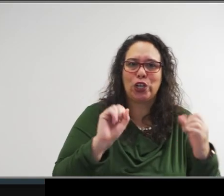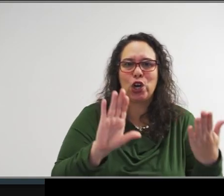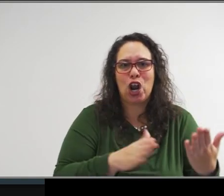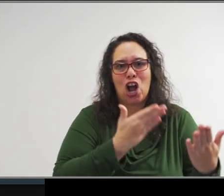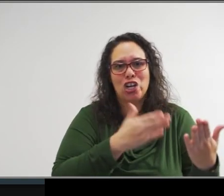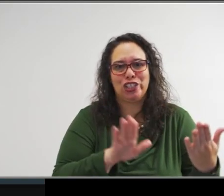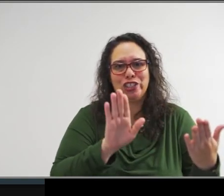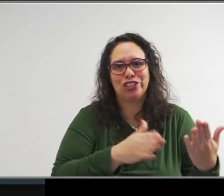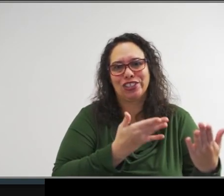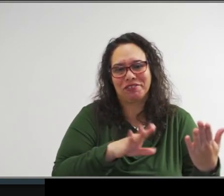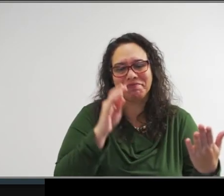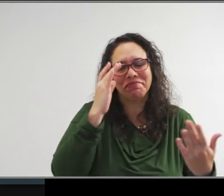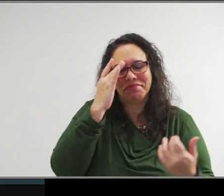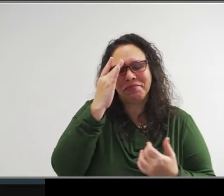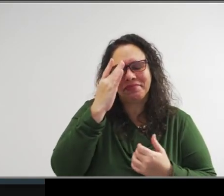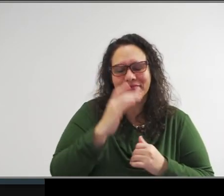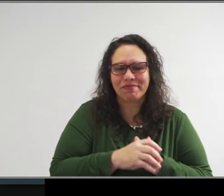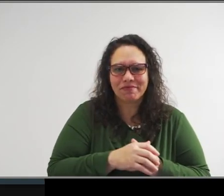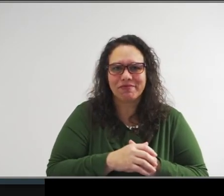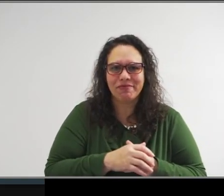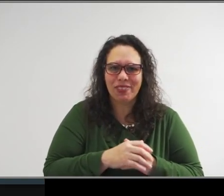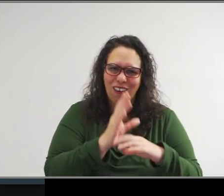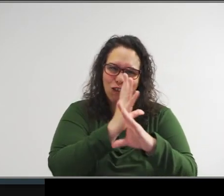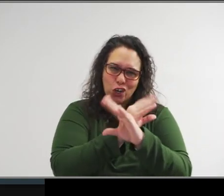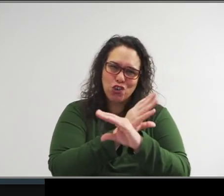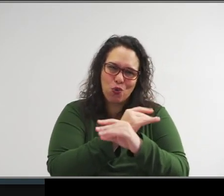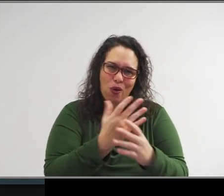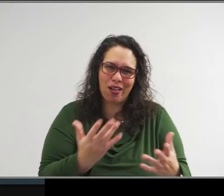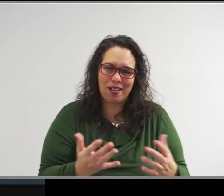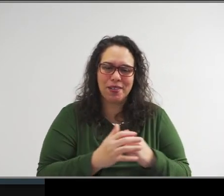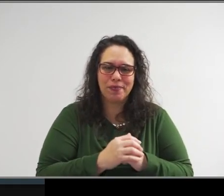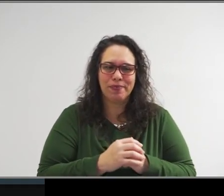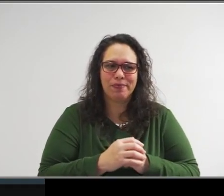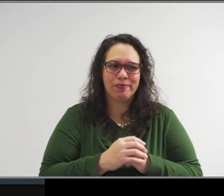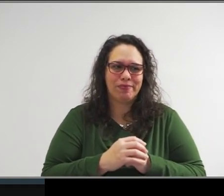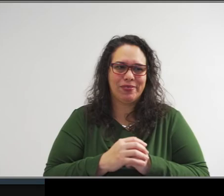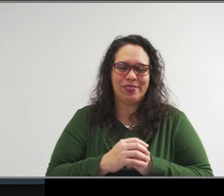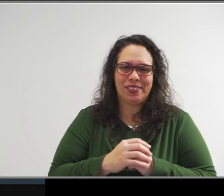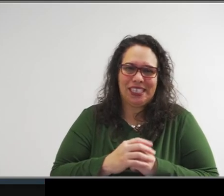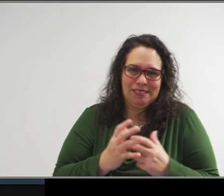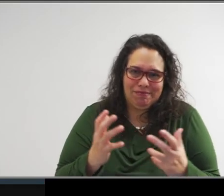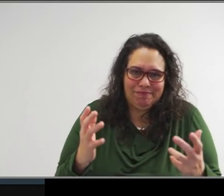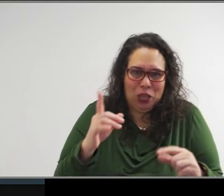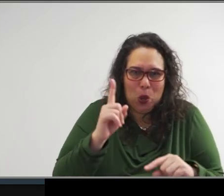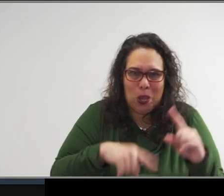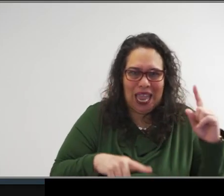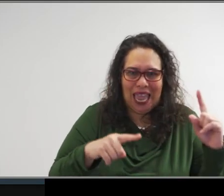winter concerts that were in a virtual setting but you can't even have imagined how beautiful they were.